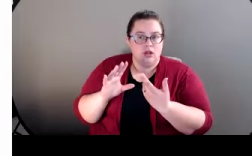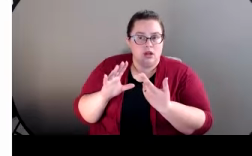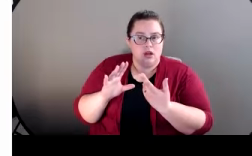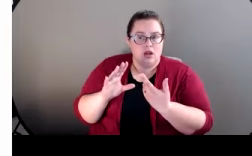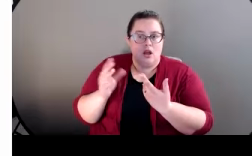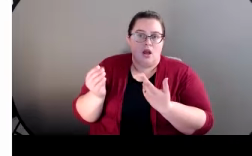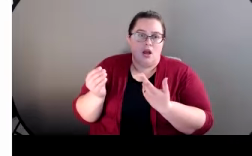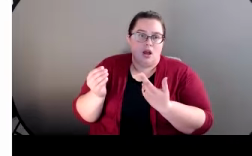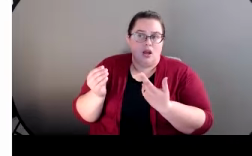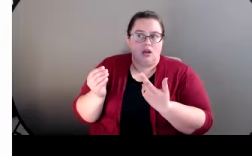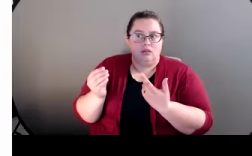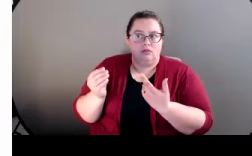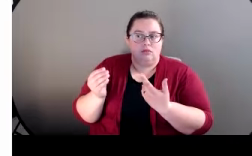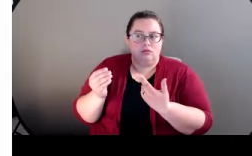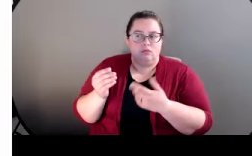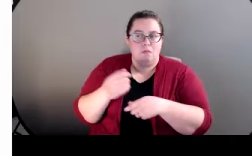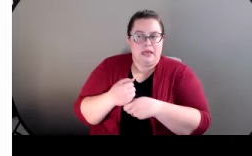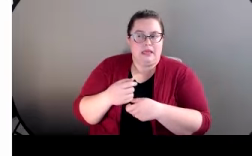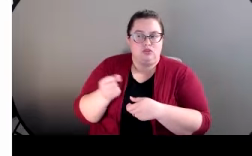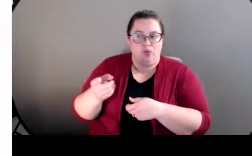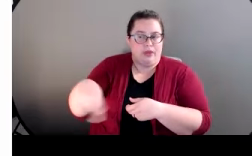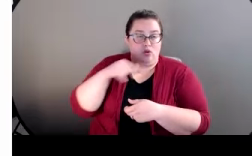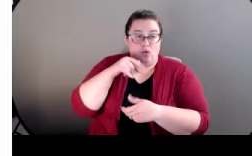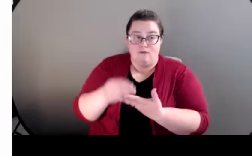to purchase that material, then that is not allowed.